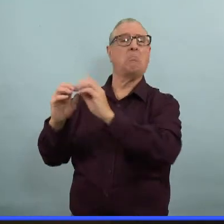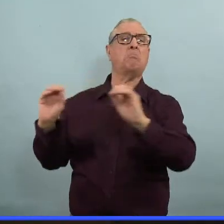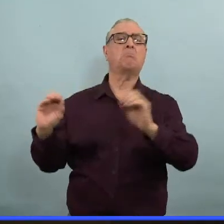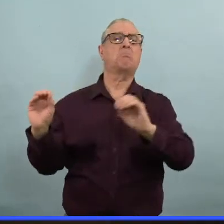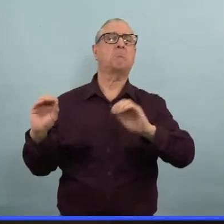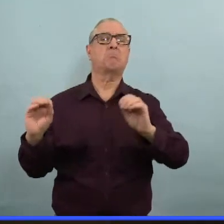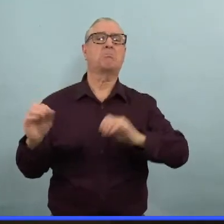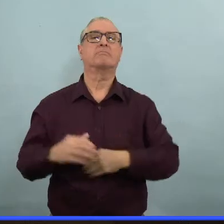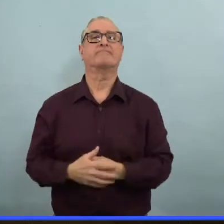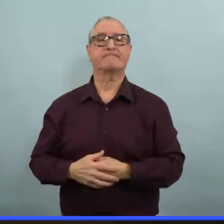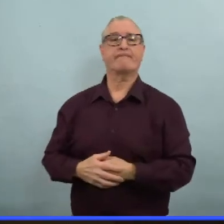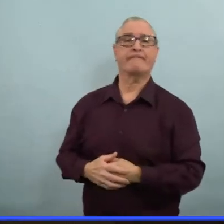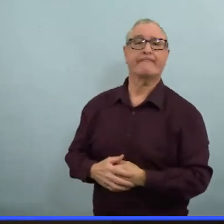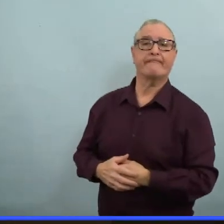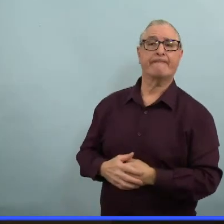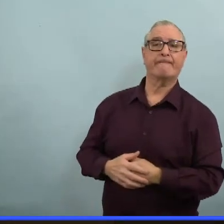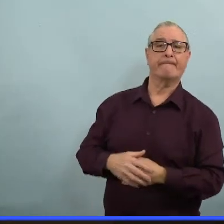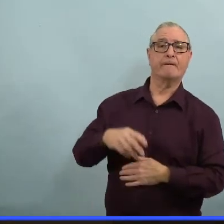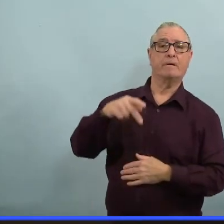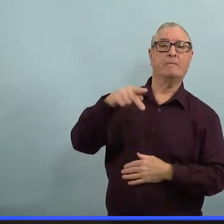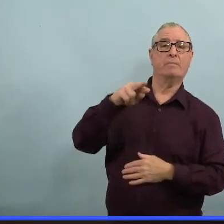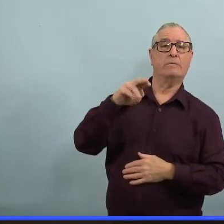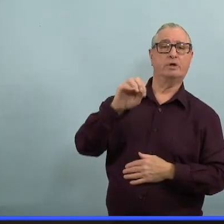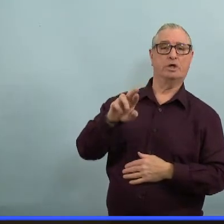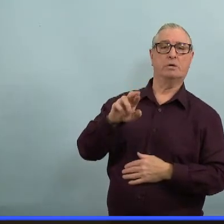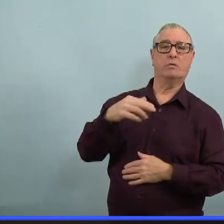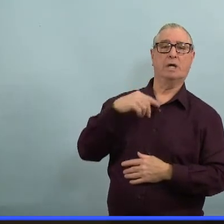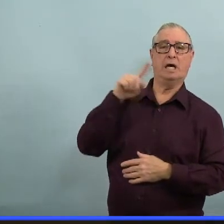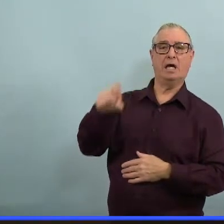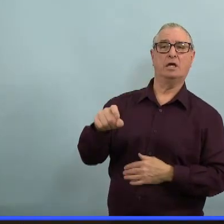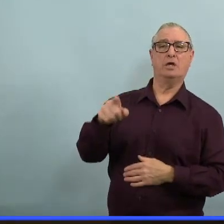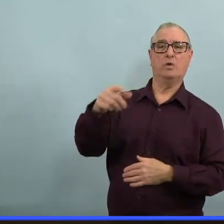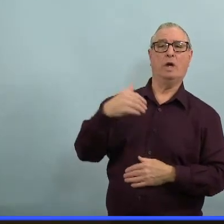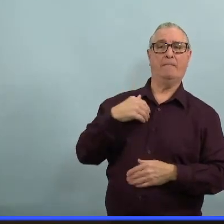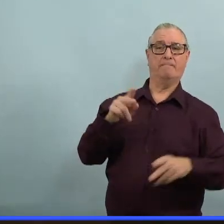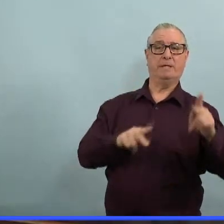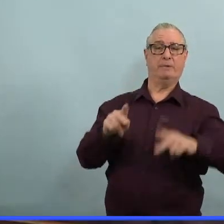group that works very closely with stakeholders in the community uh including our faith-based